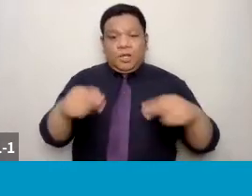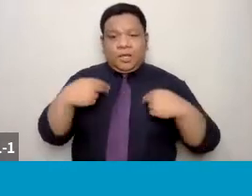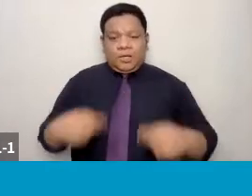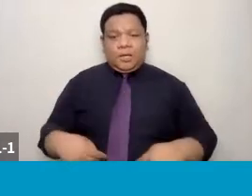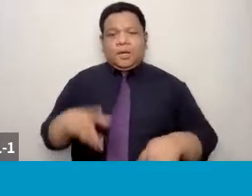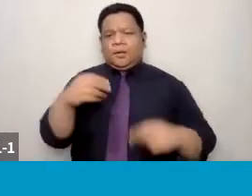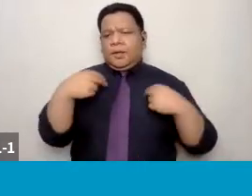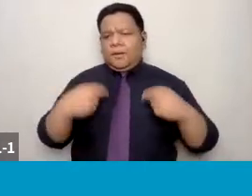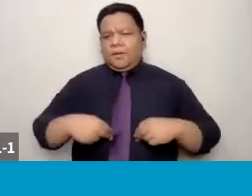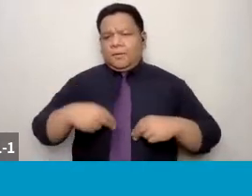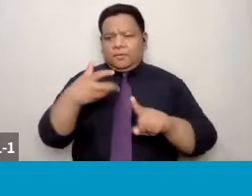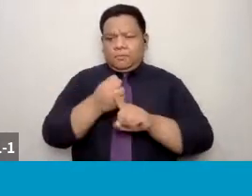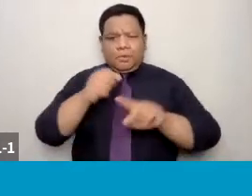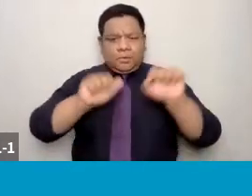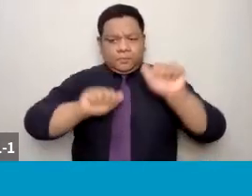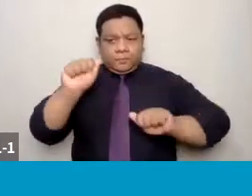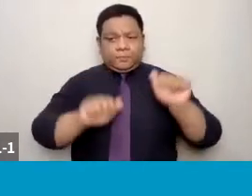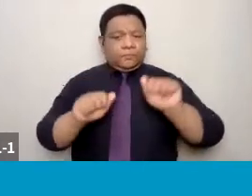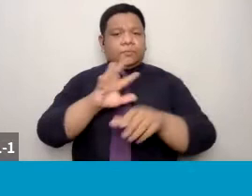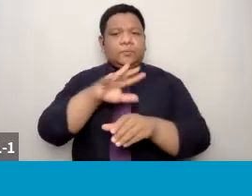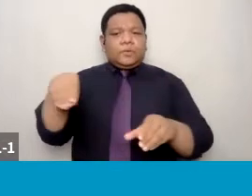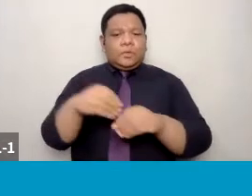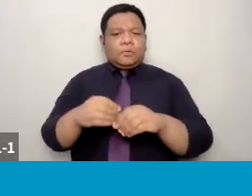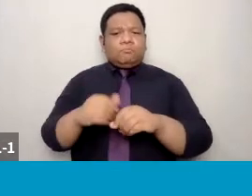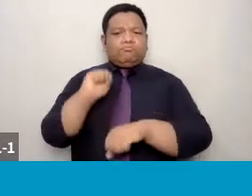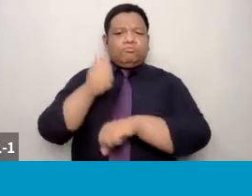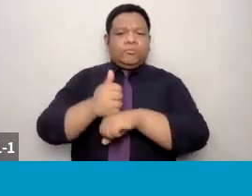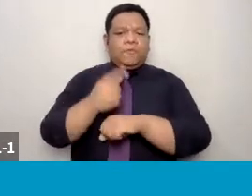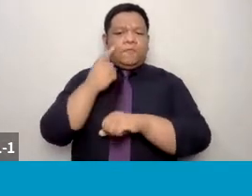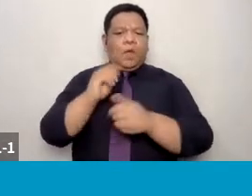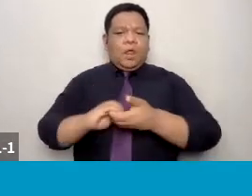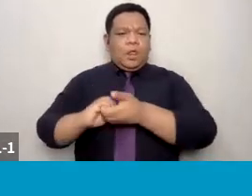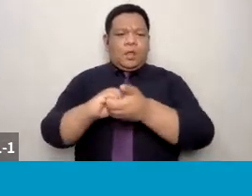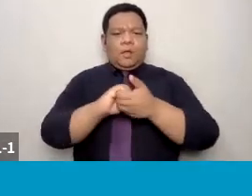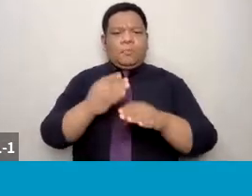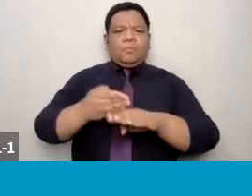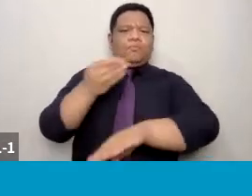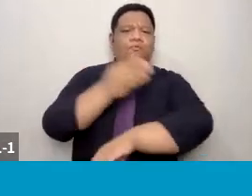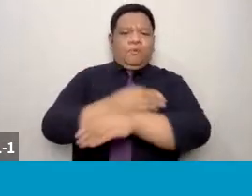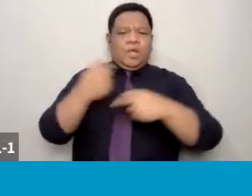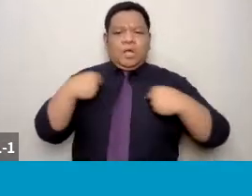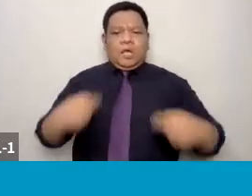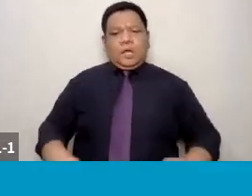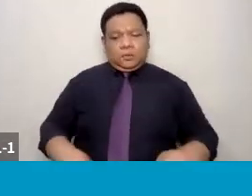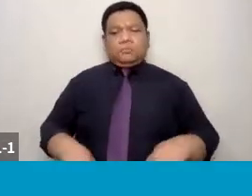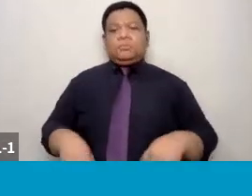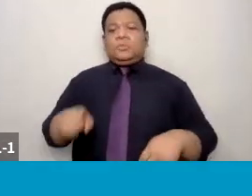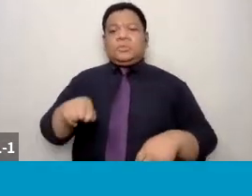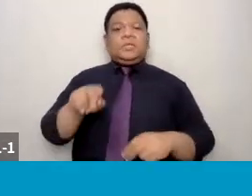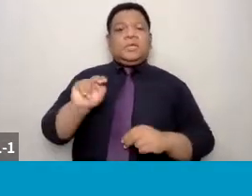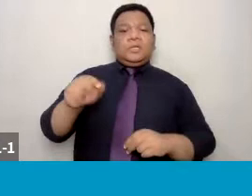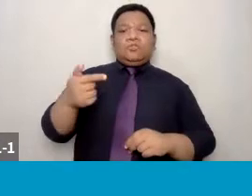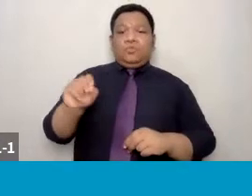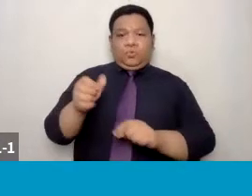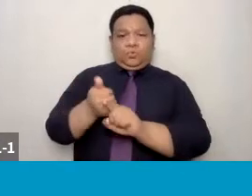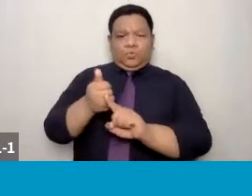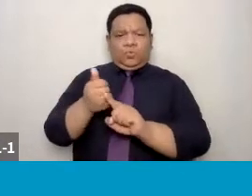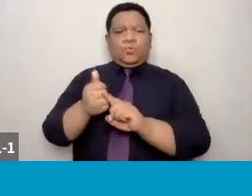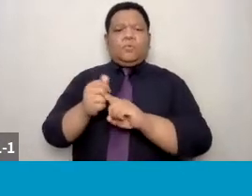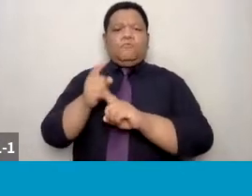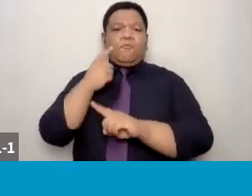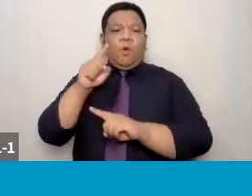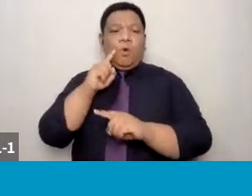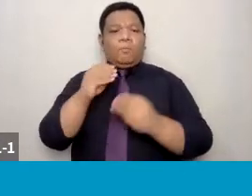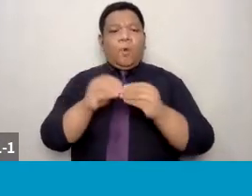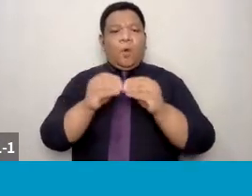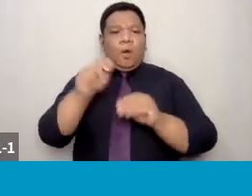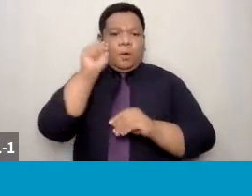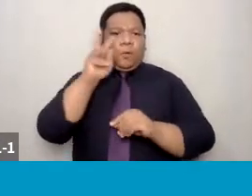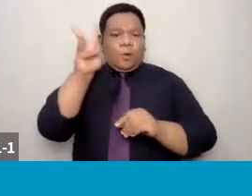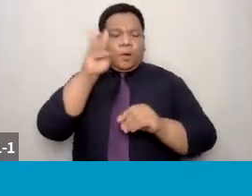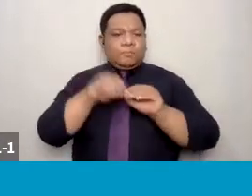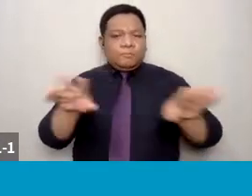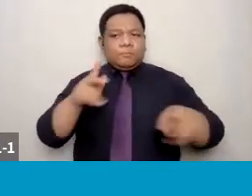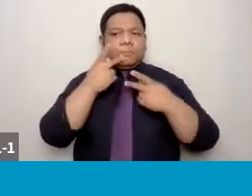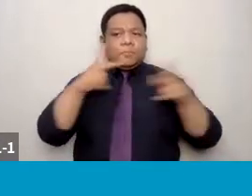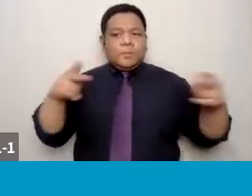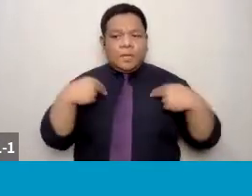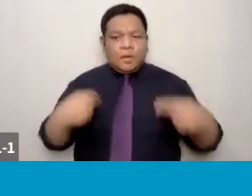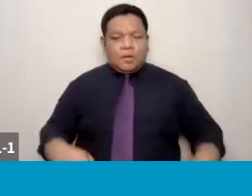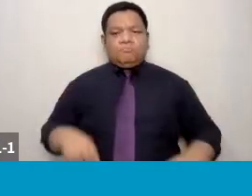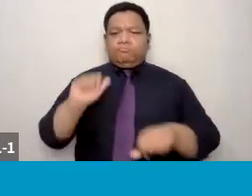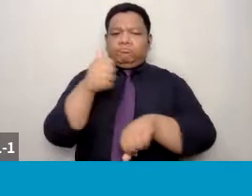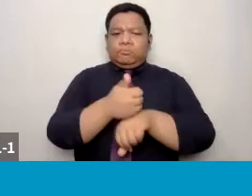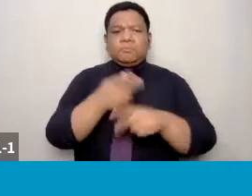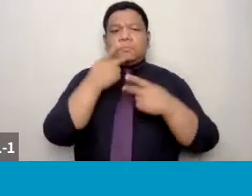She is also the co-founder of the Alliance for Improving Health Outcomes, a non-profit organization that prioritizes public health programs and develops public health professionals.